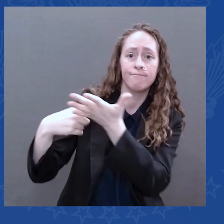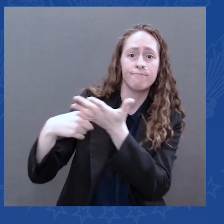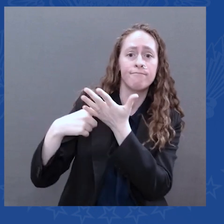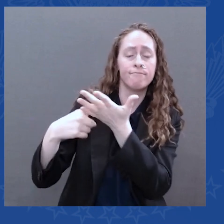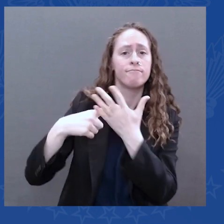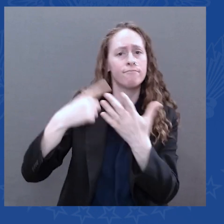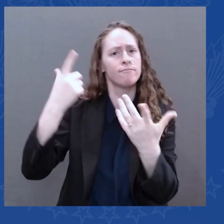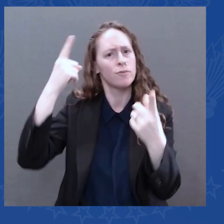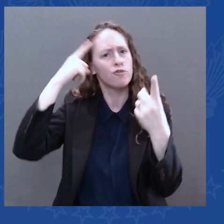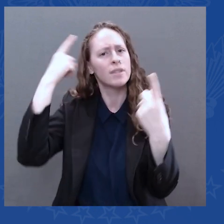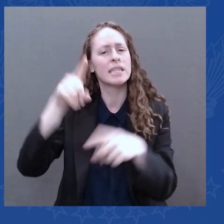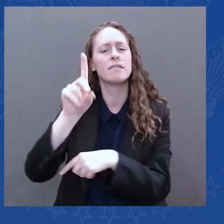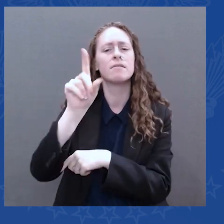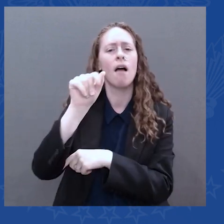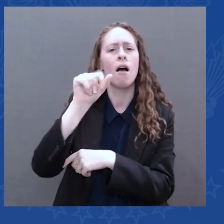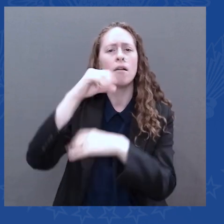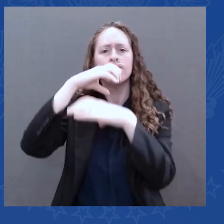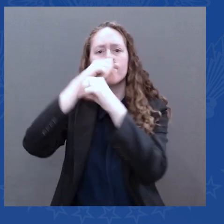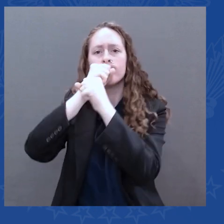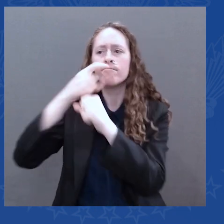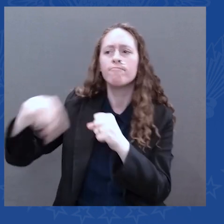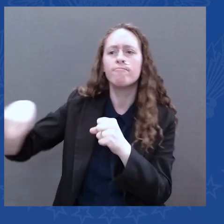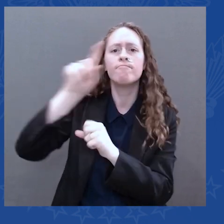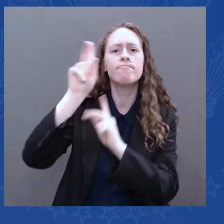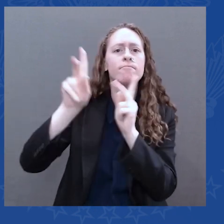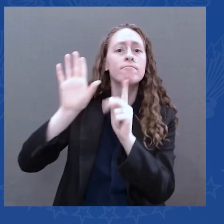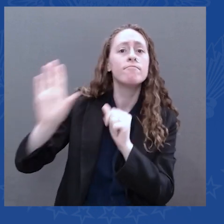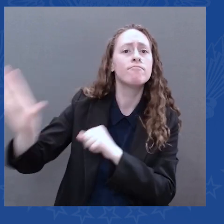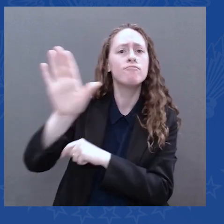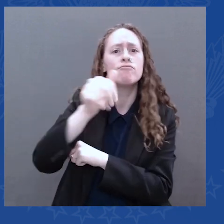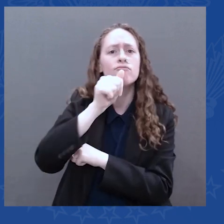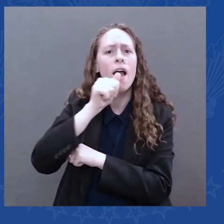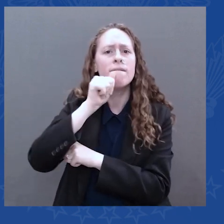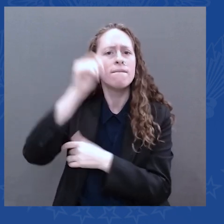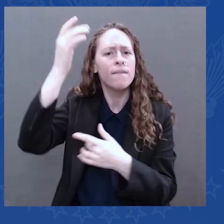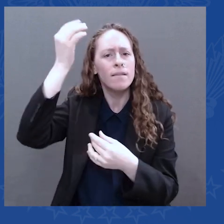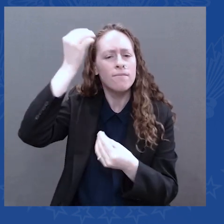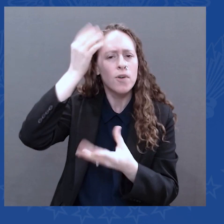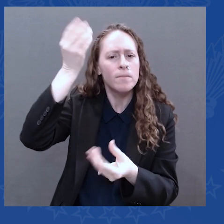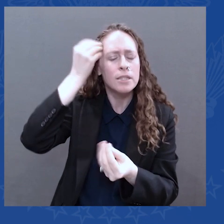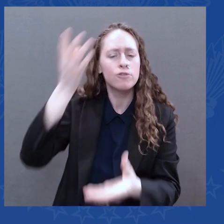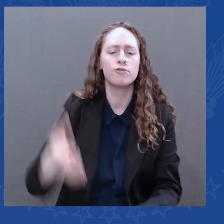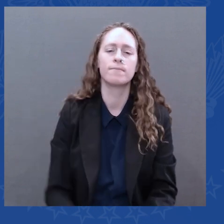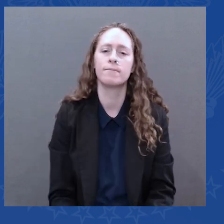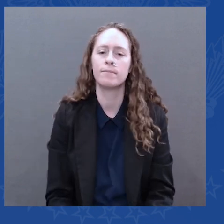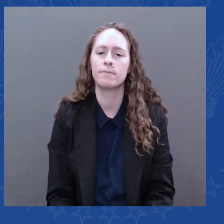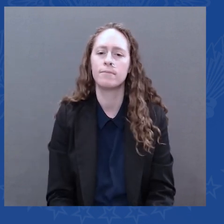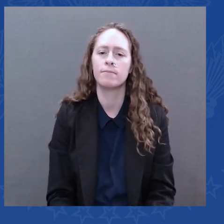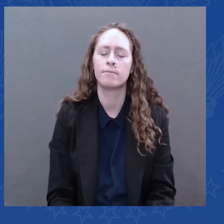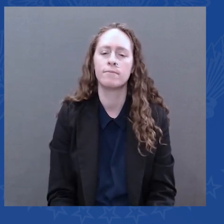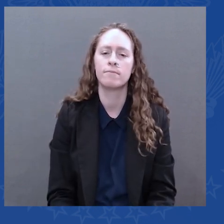This new agreement will enhance the Privacy Shield Framework; promote growth and innovation in Europe